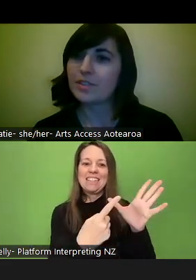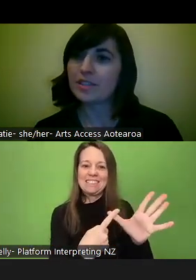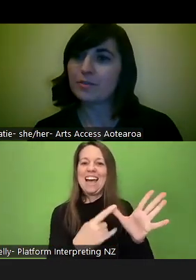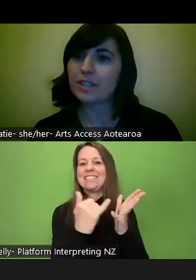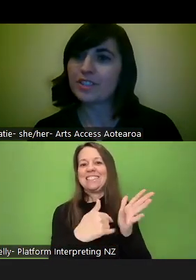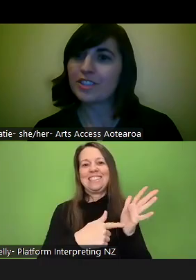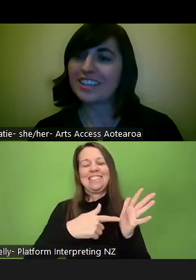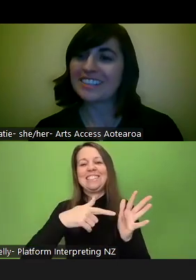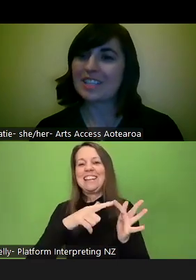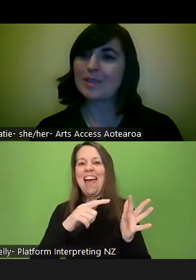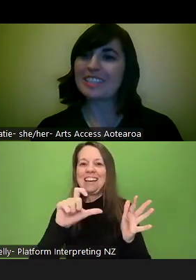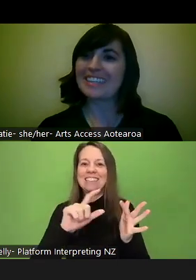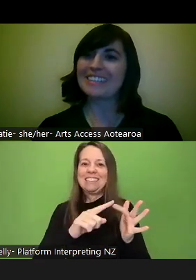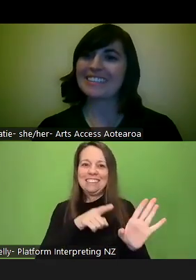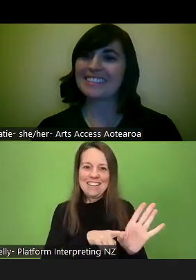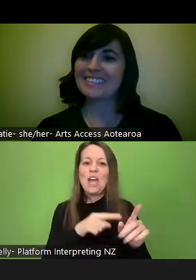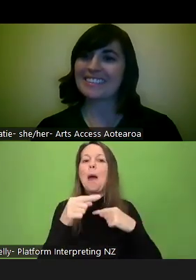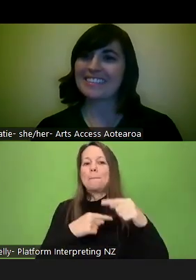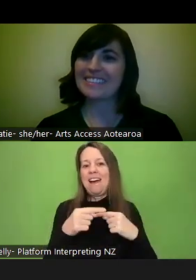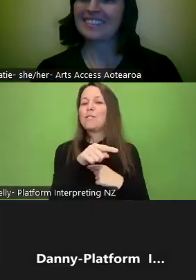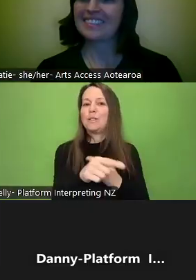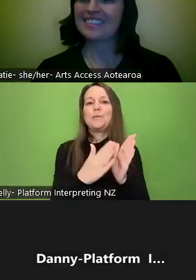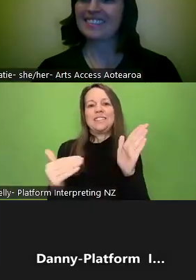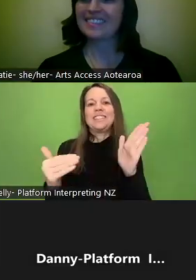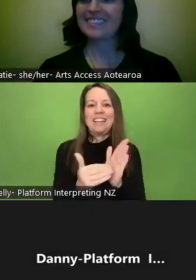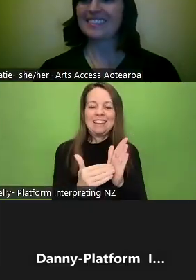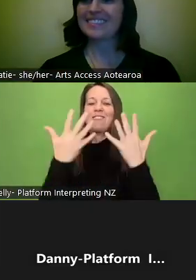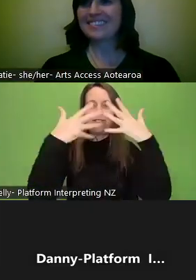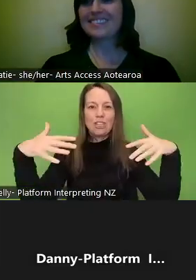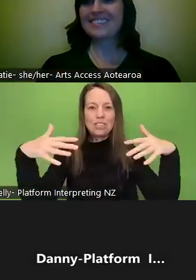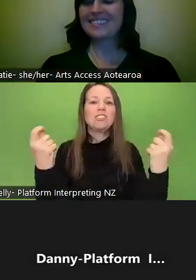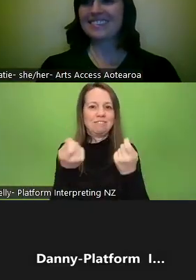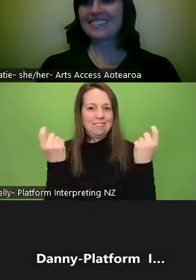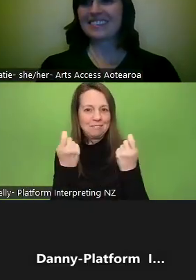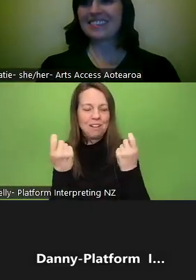New Zealand Fringe and accessibility. Kia ora. Thank you, Katie.